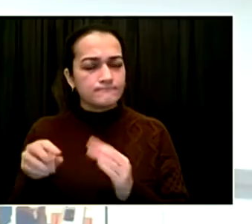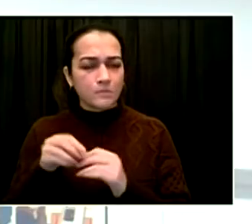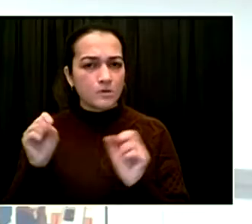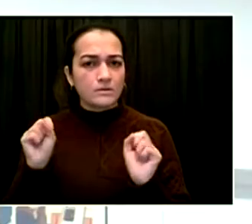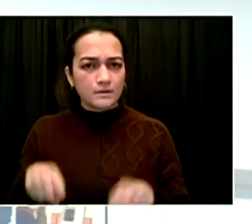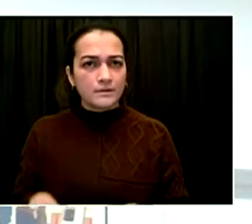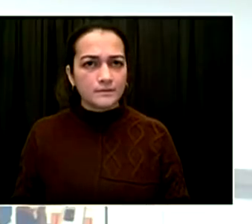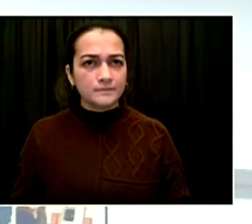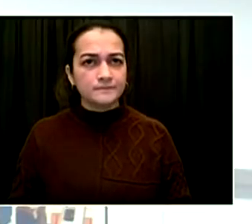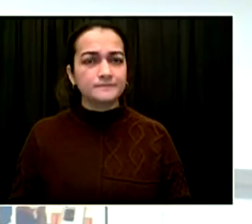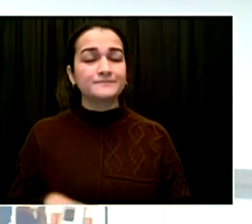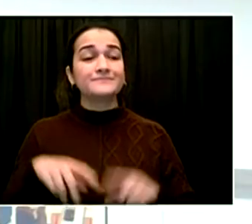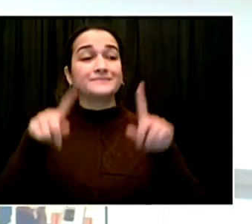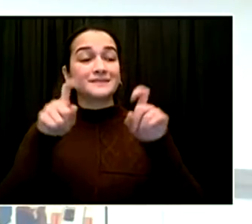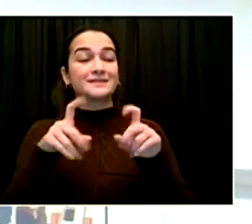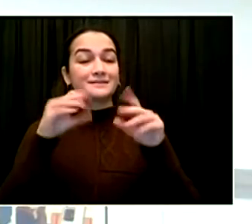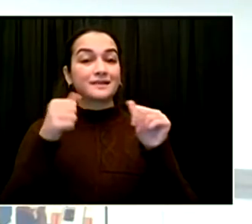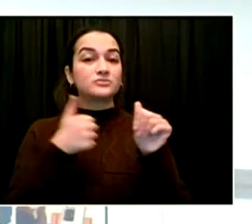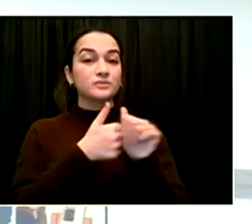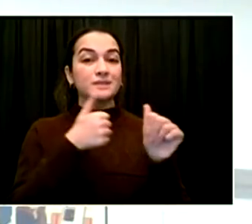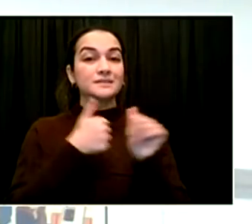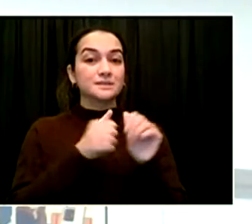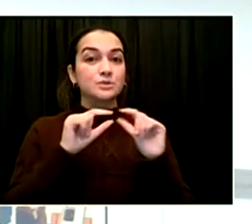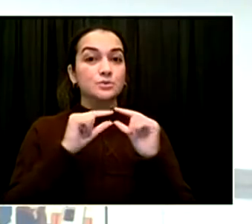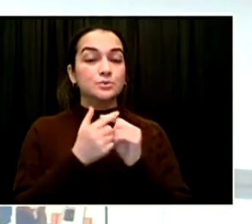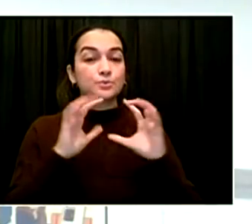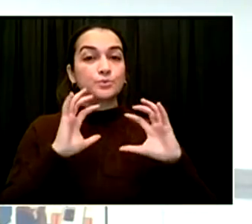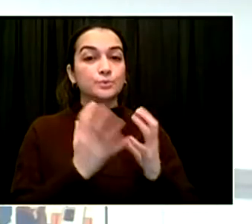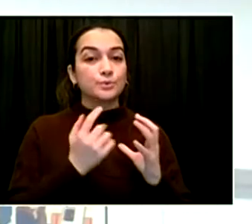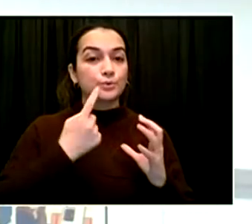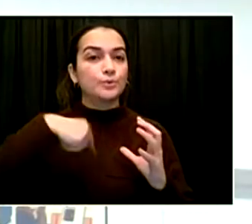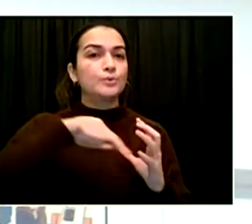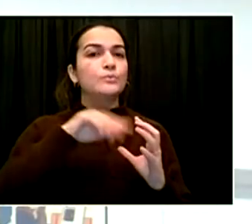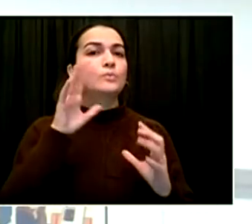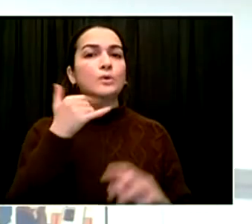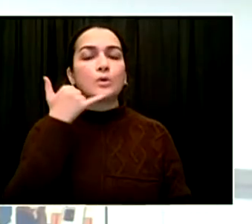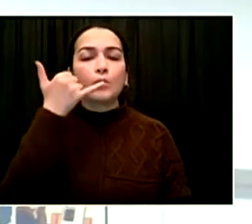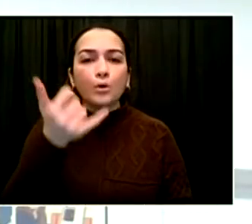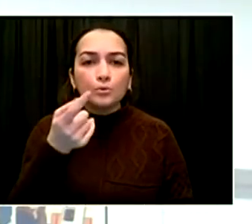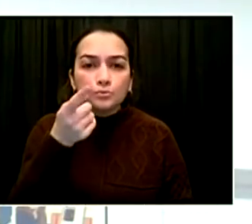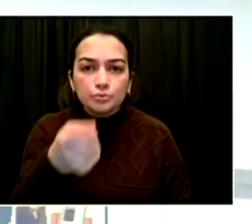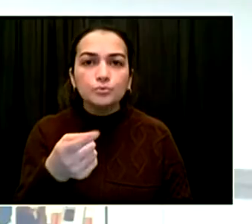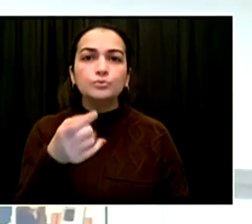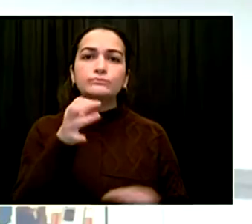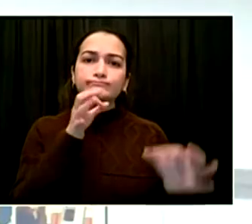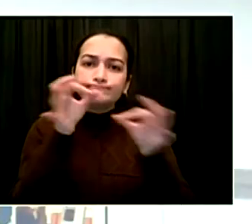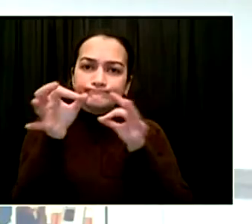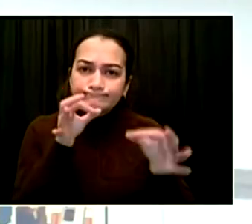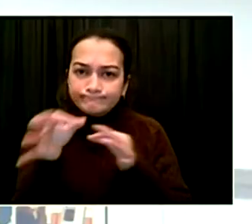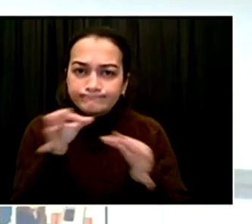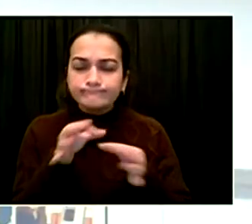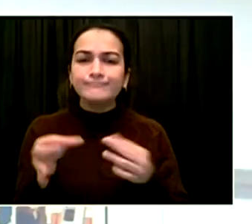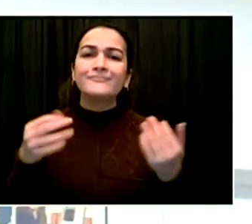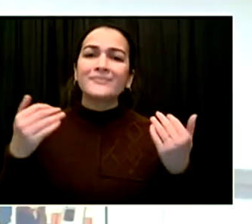TRACE ALSO AS PART OF ITS SCRIPT WHEN REACHING OUT TO PEOPLE WHO WILL MENTION THE AVAILABILITY OF MONOCLONAL